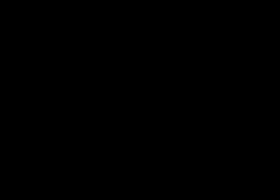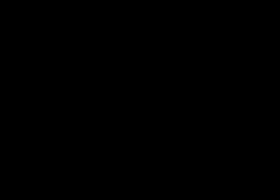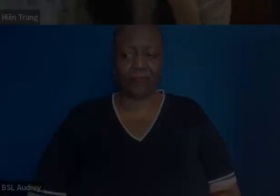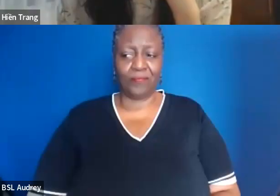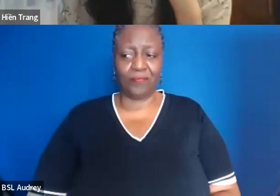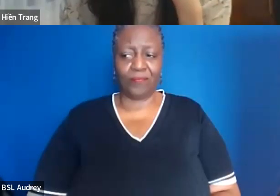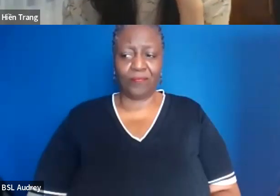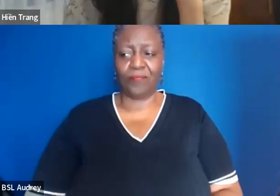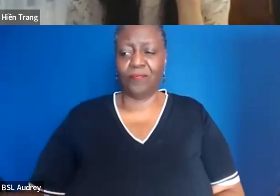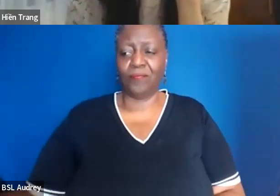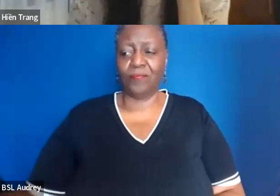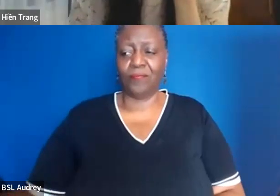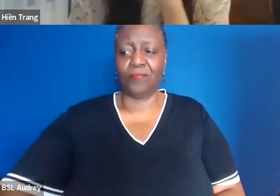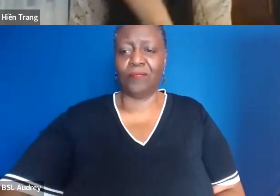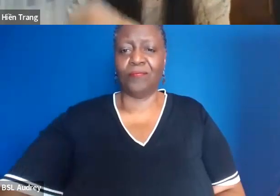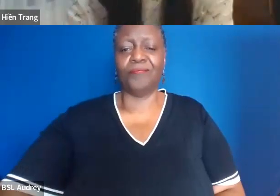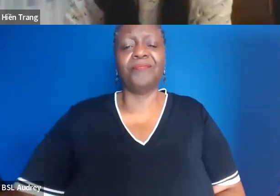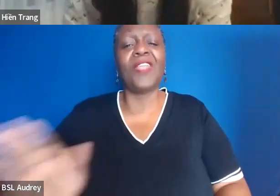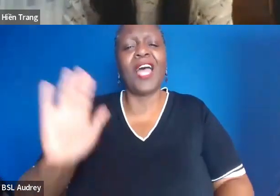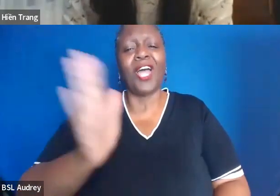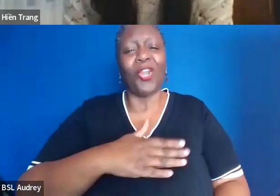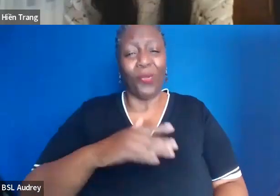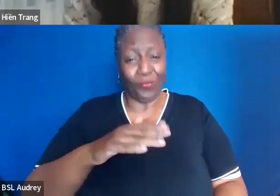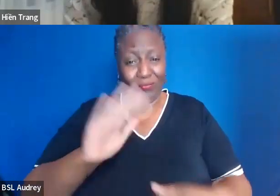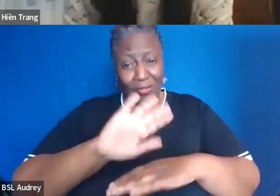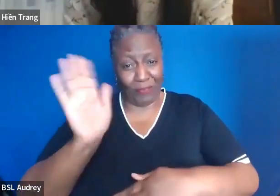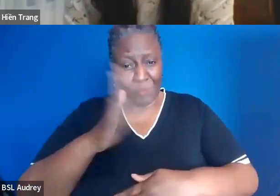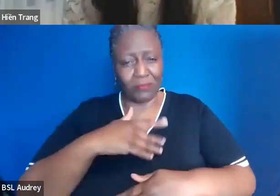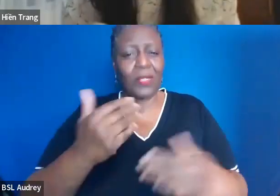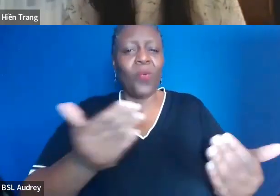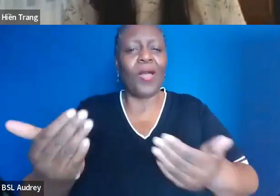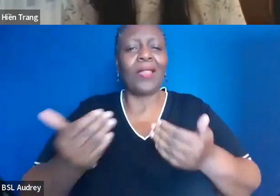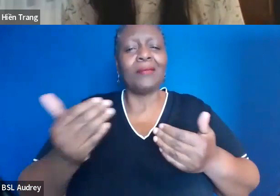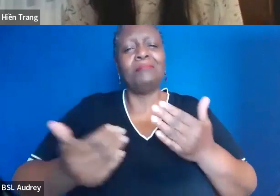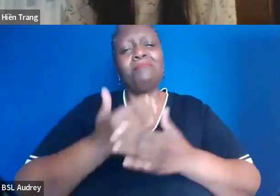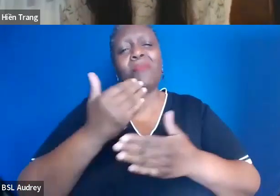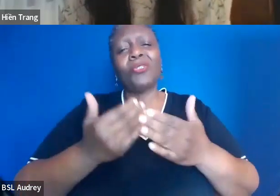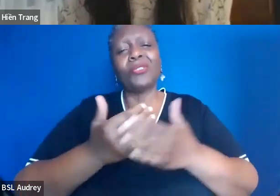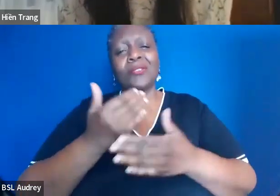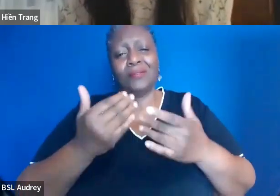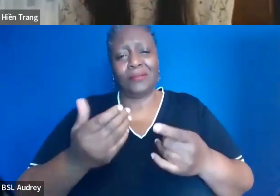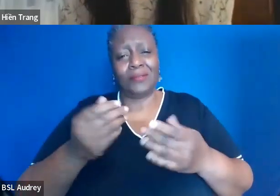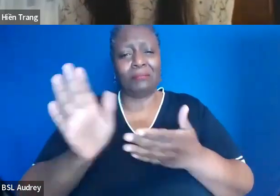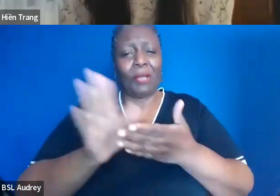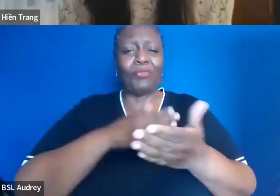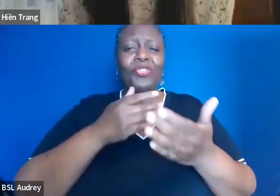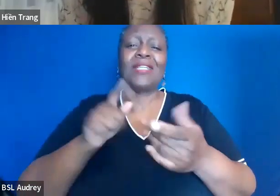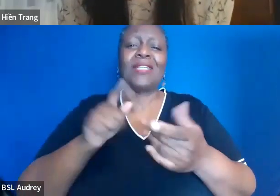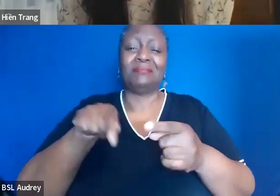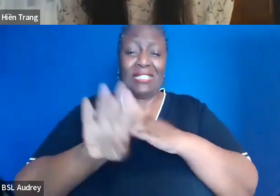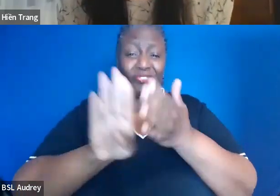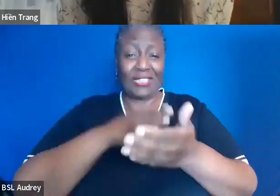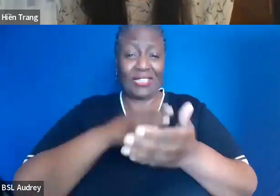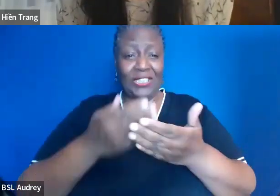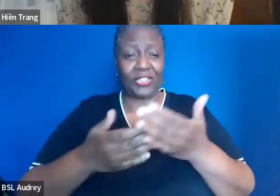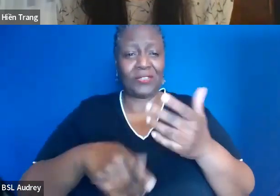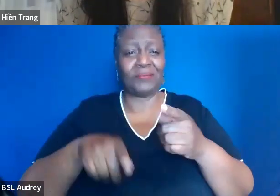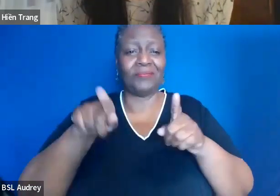Hello everyone and welcome to Modern Poetry in Translation online launch of Measureless Melodies: